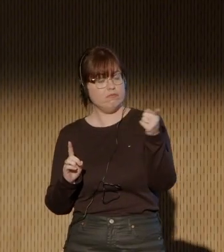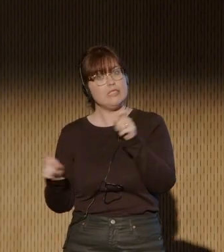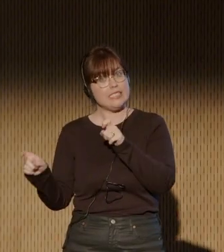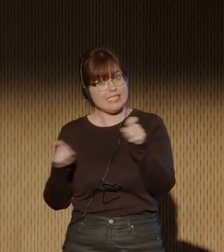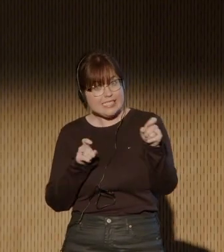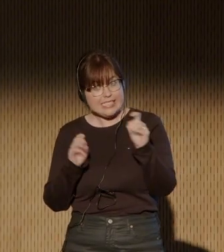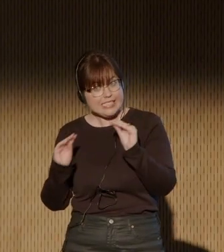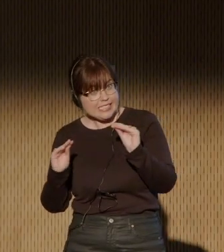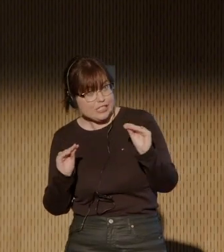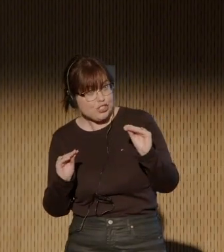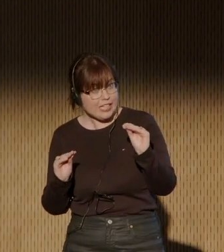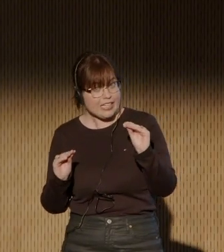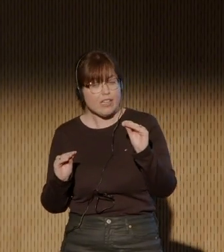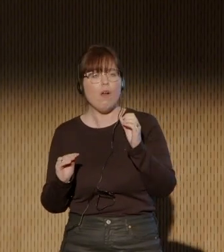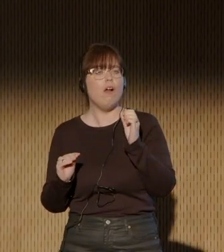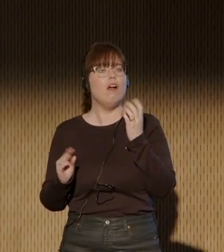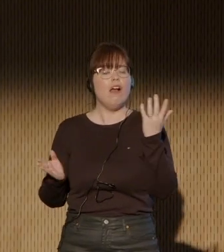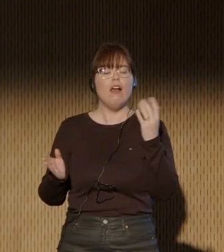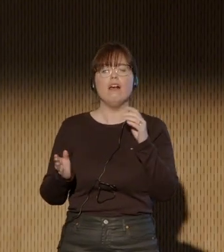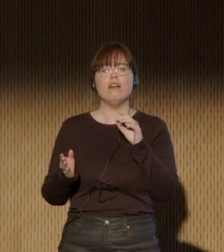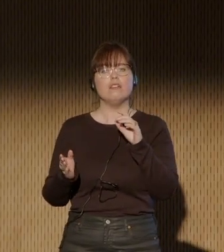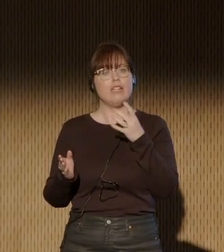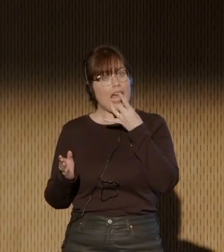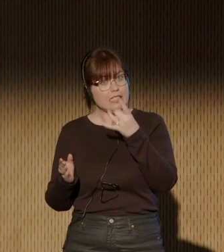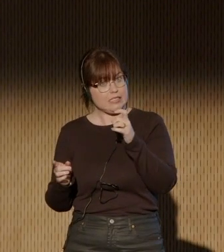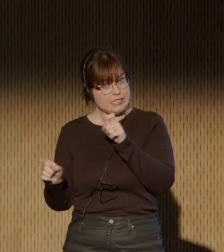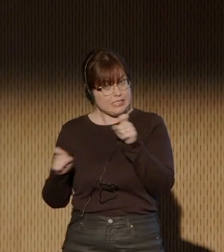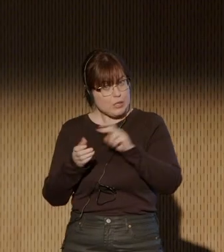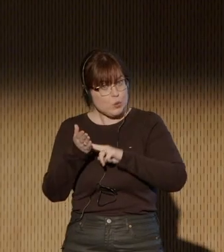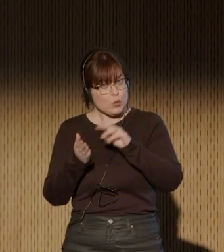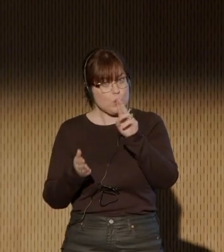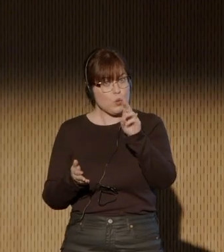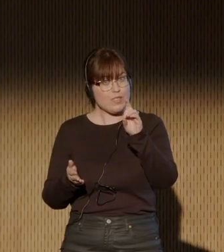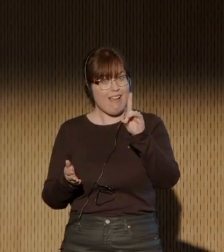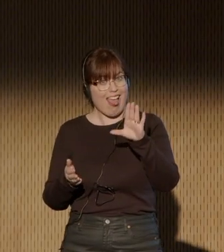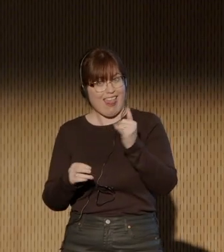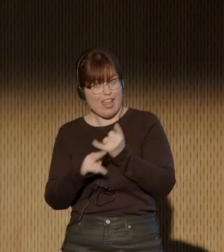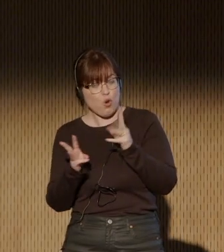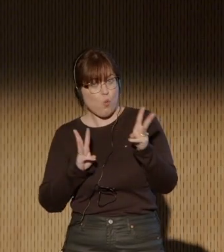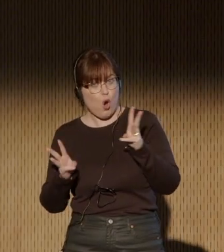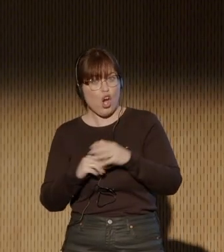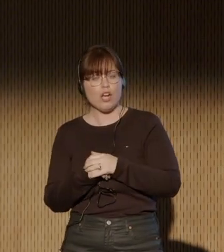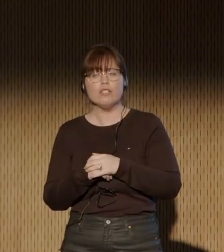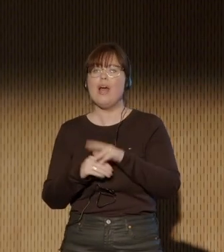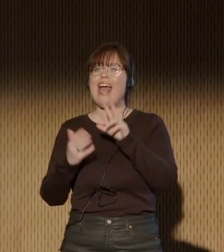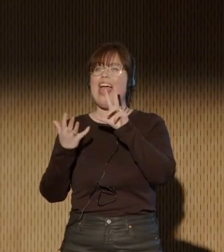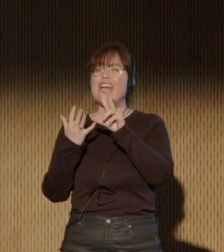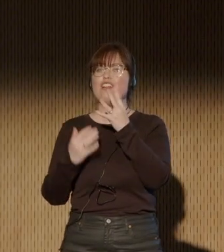and then we asked whether or not they were still using UDL in their work. So 84.6% of those who